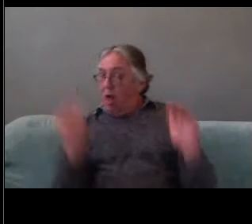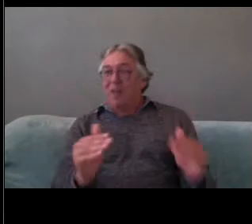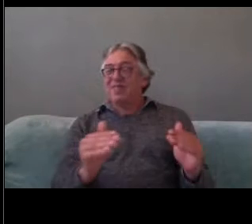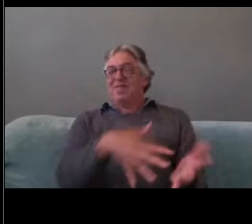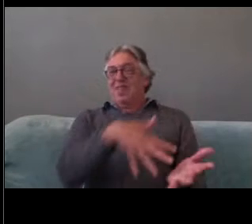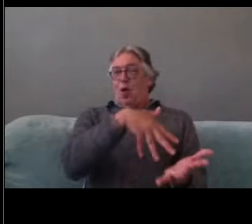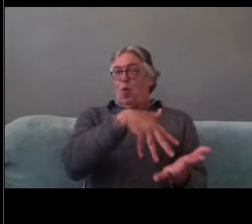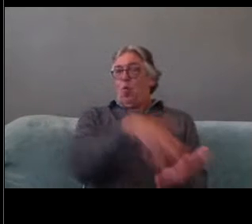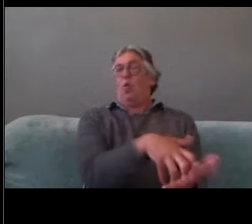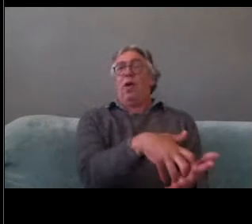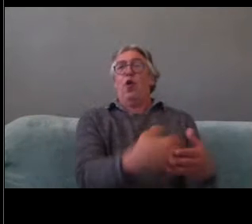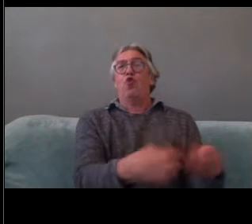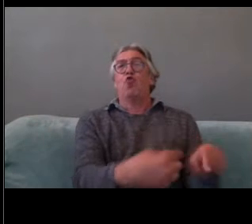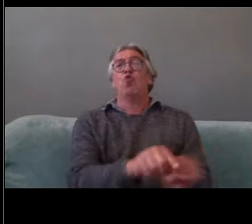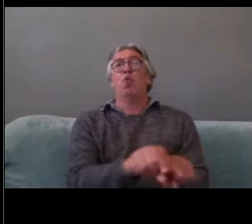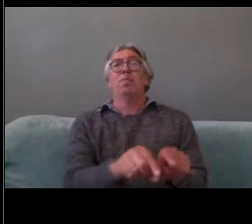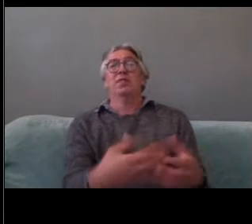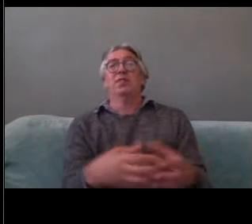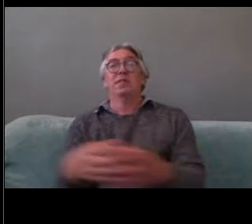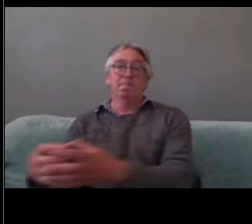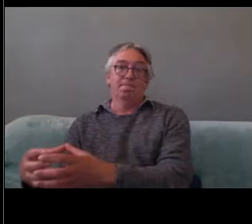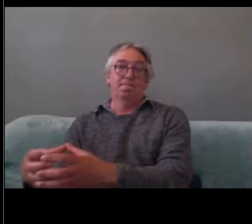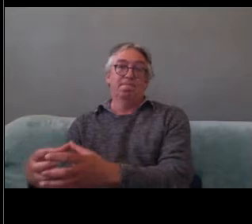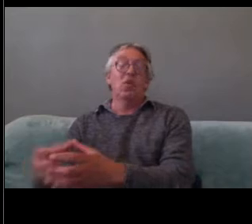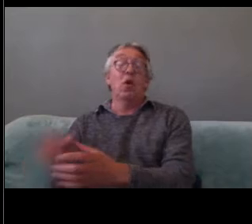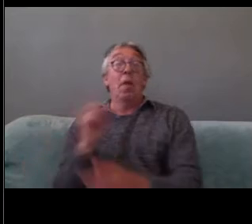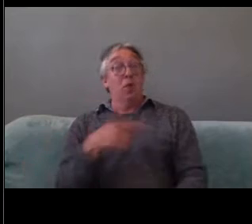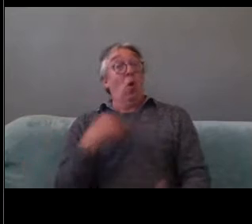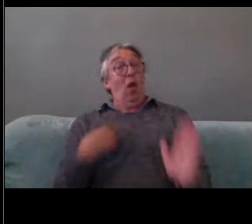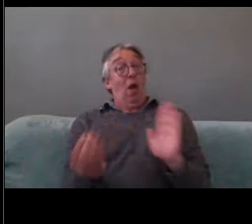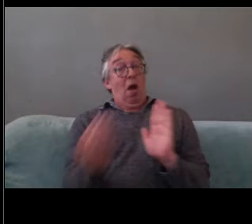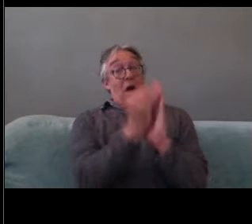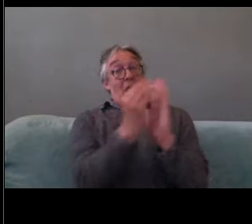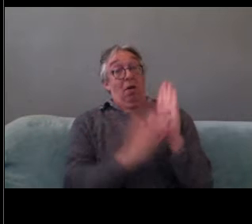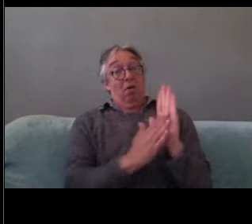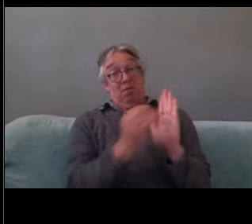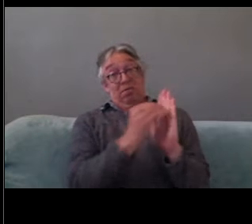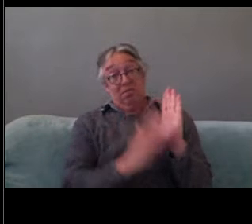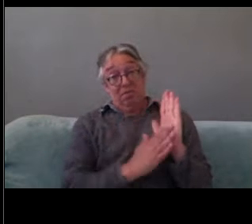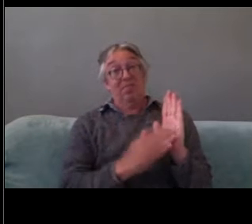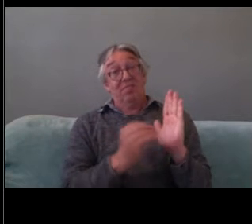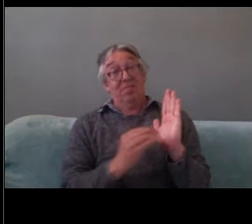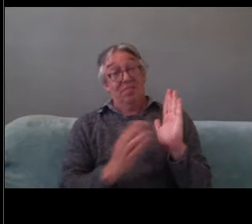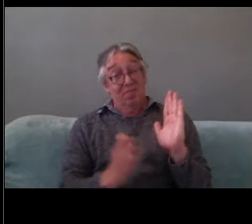what we see as... people facing risks.